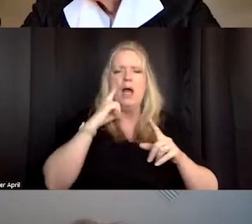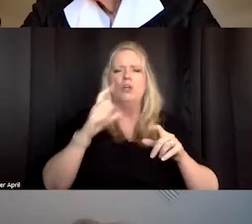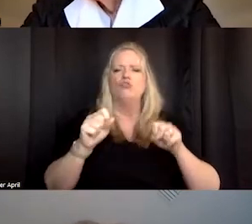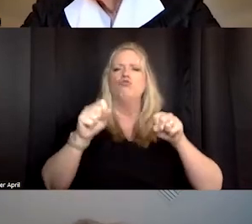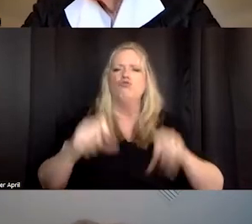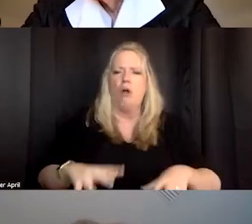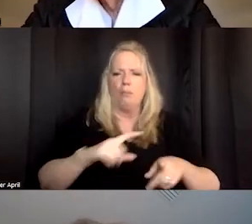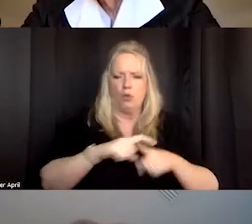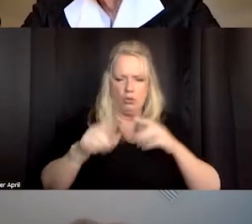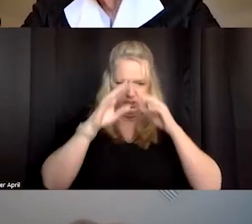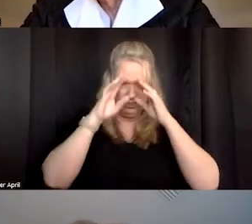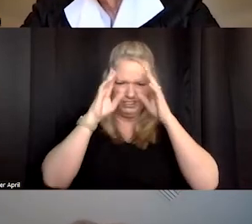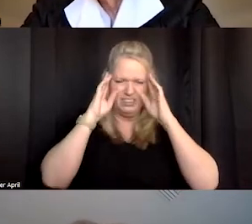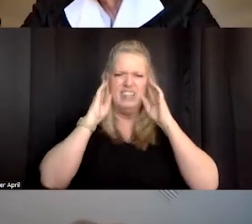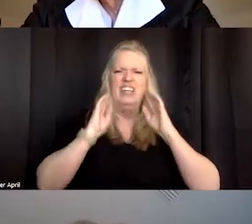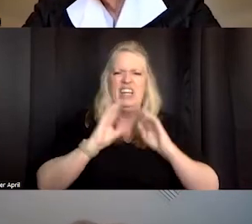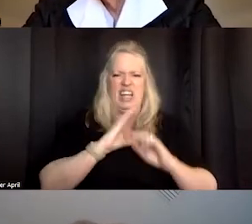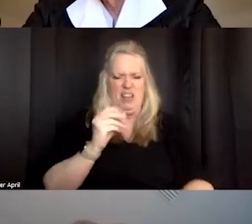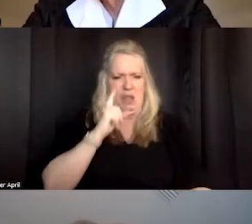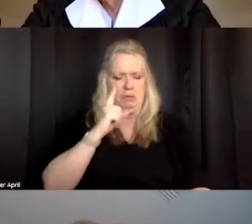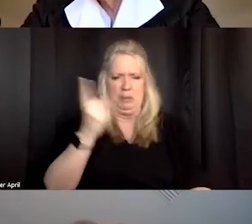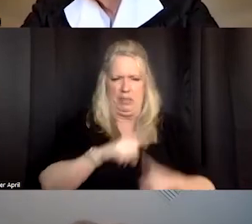AND, AND, IT WAS SOMETHING LOOK, IF THE CALL WAS DROPPED WITHIN THE